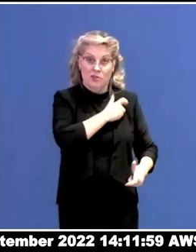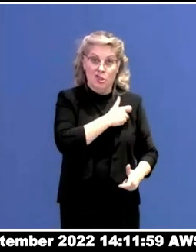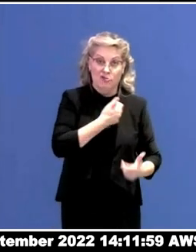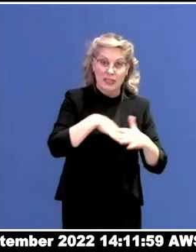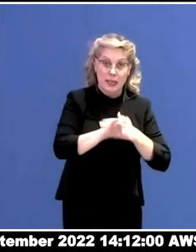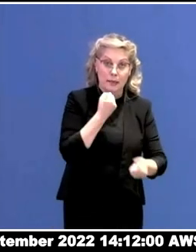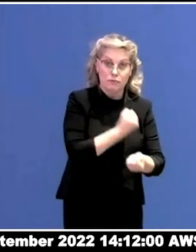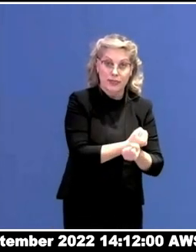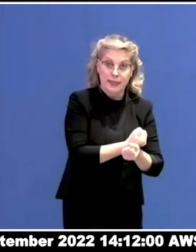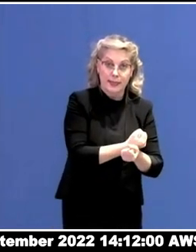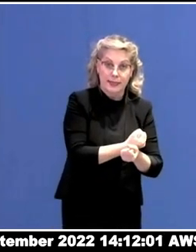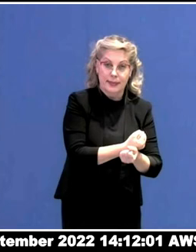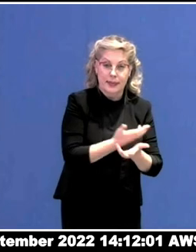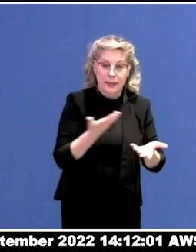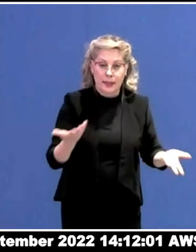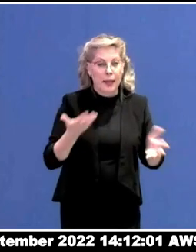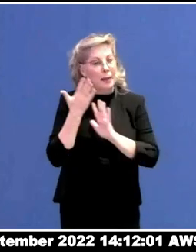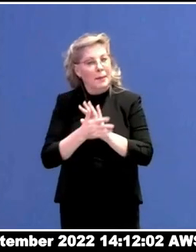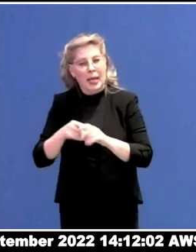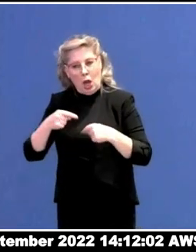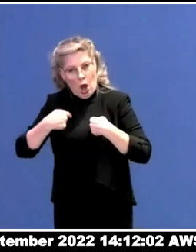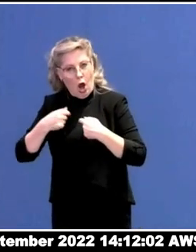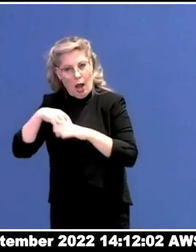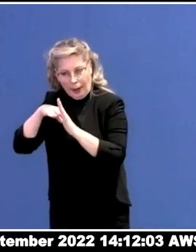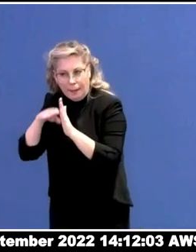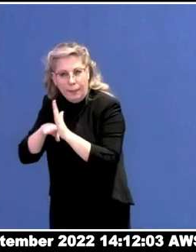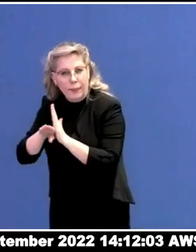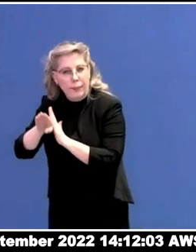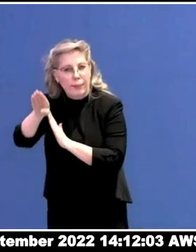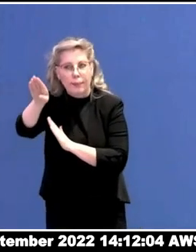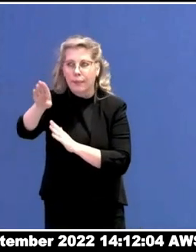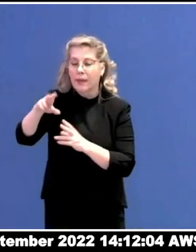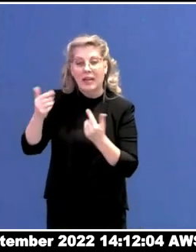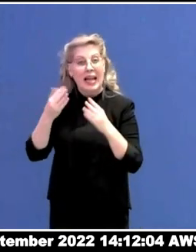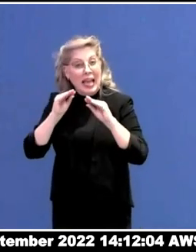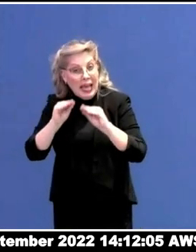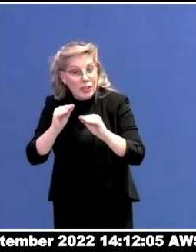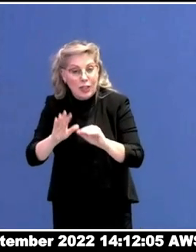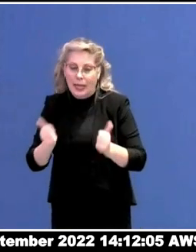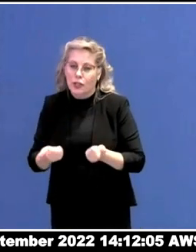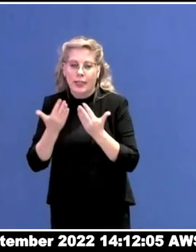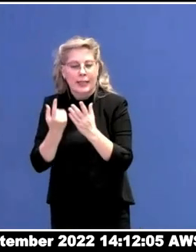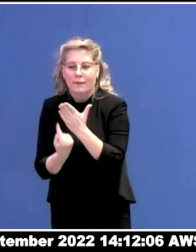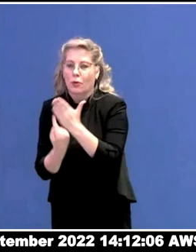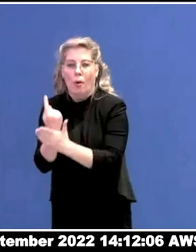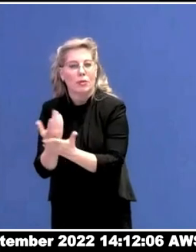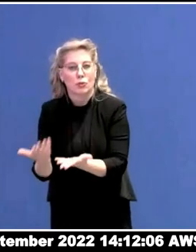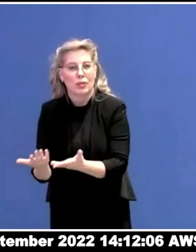Because we all know in this room that education gives us so many more choices in life. COMMISSIONER McEWIN: Thank you.